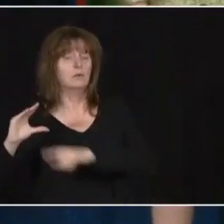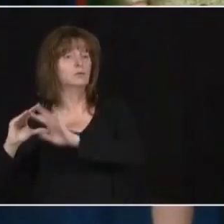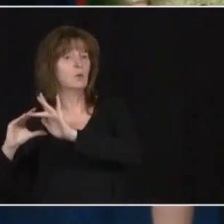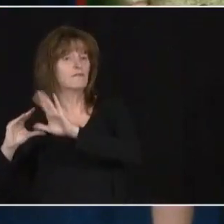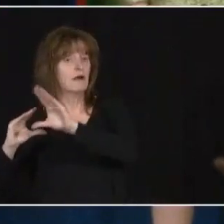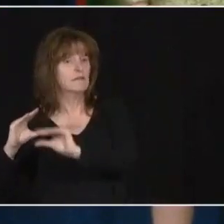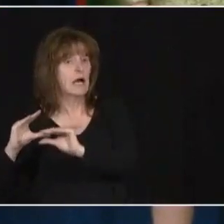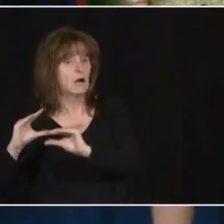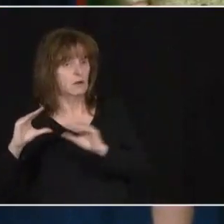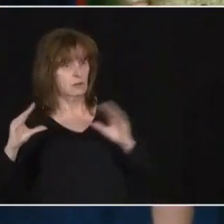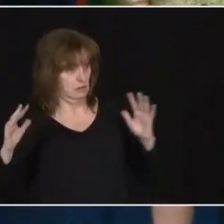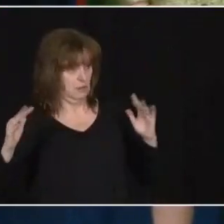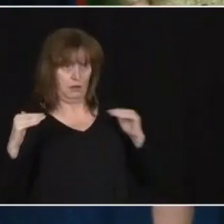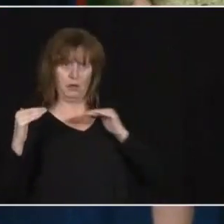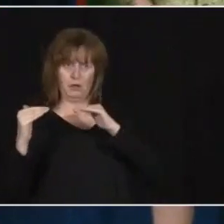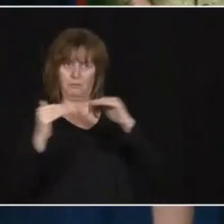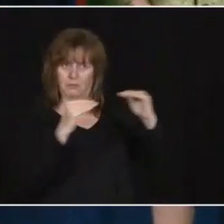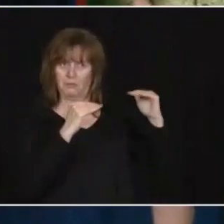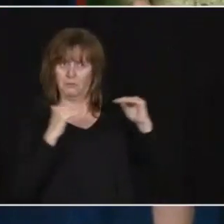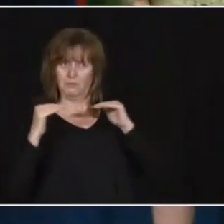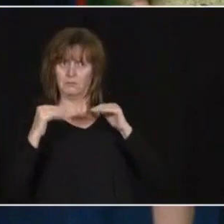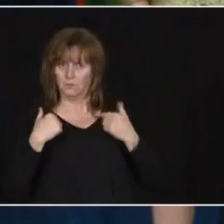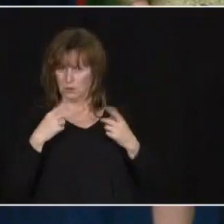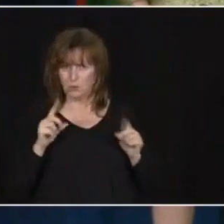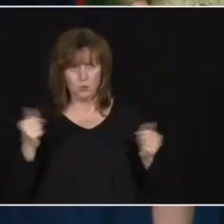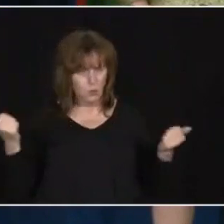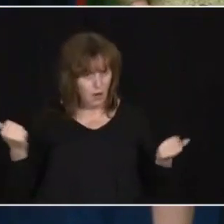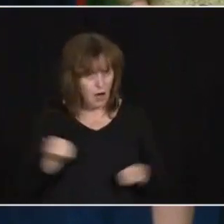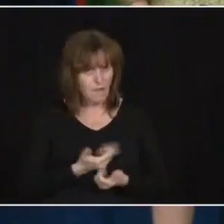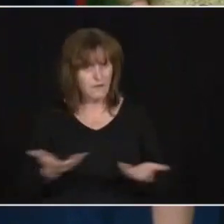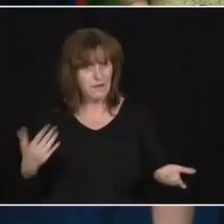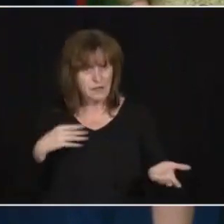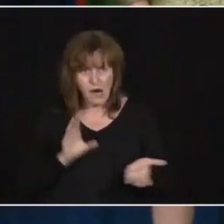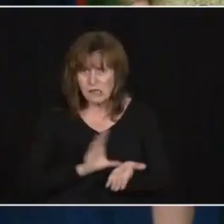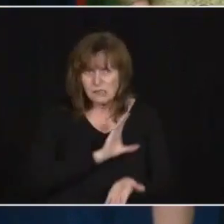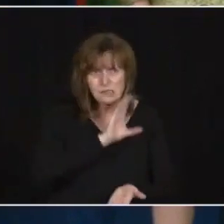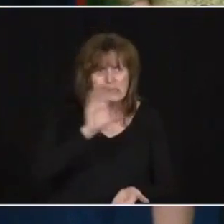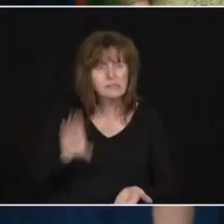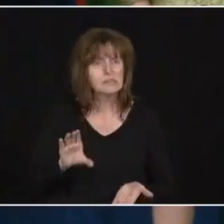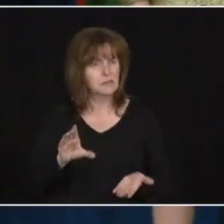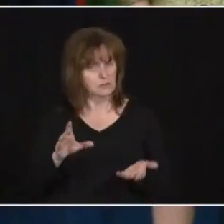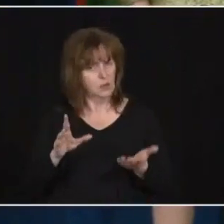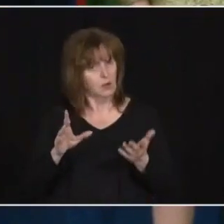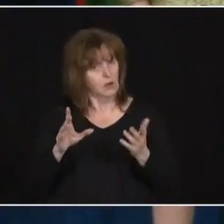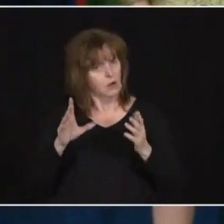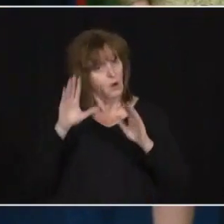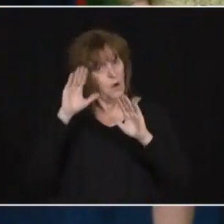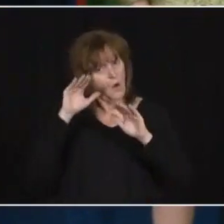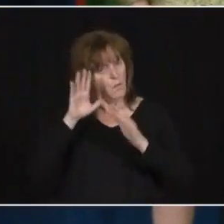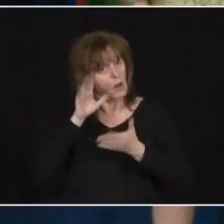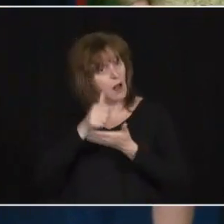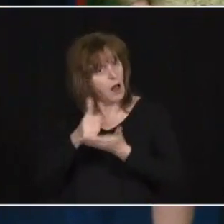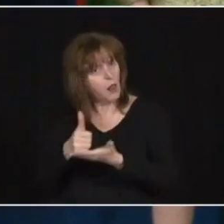and the province is paying 25. So we're doing everything we can. We're throwing a lot of money at it and hope